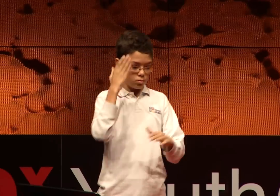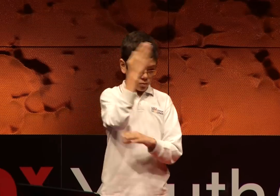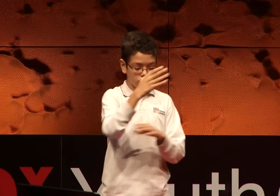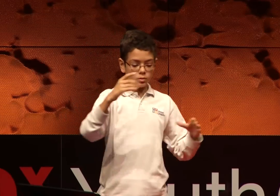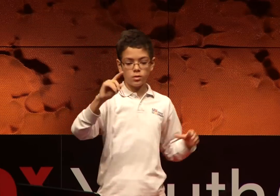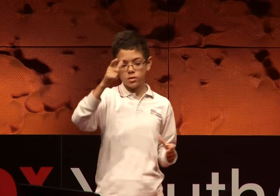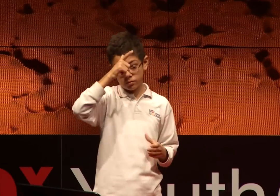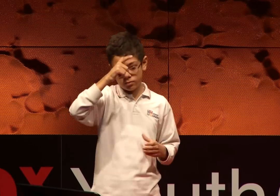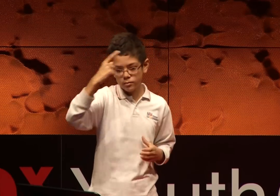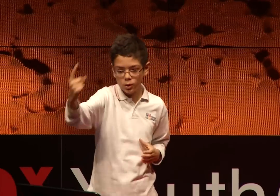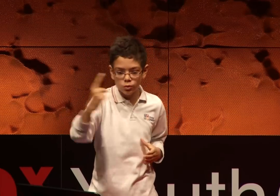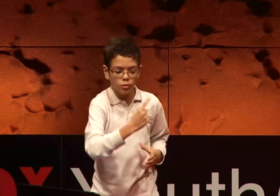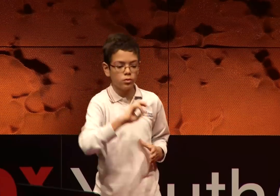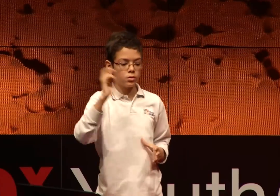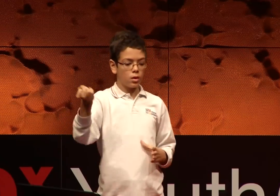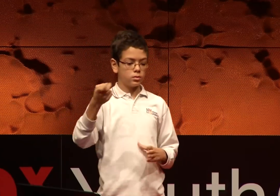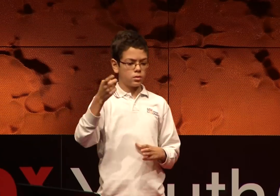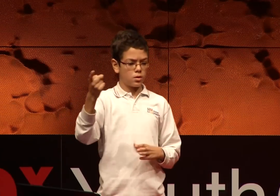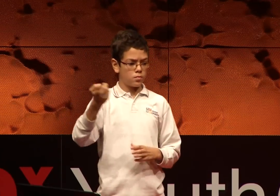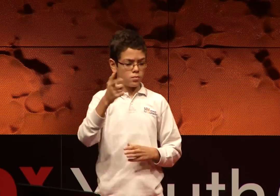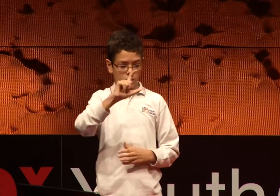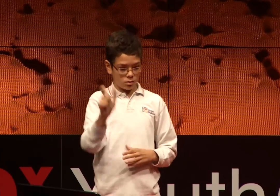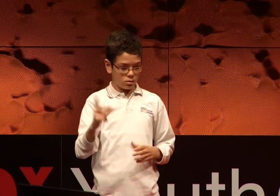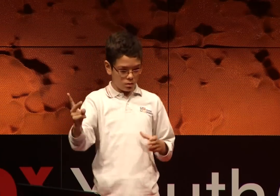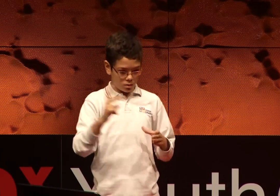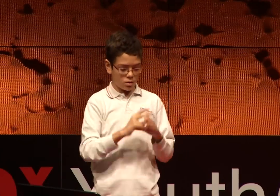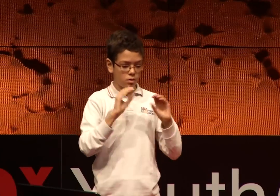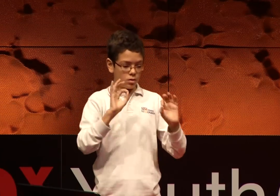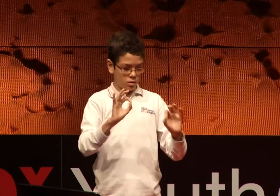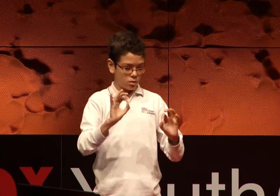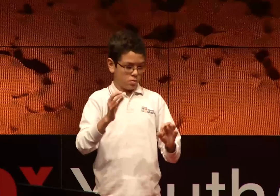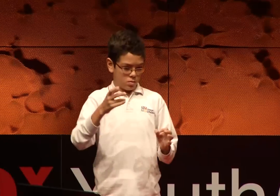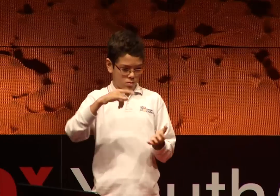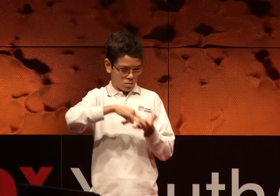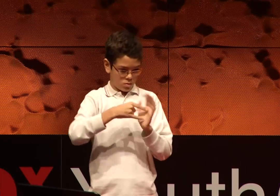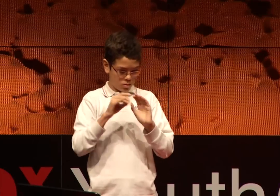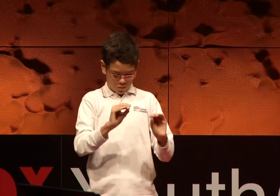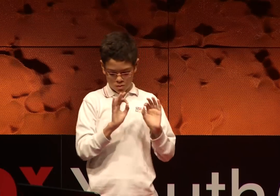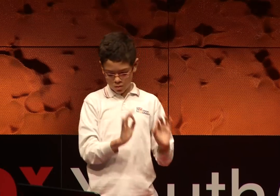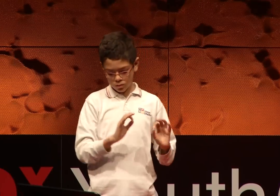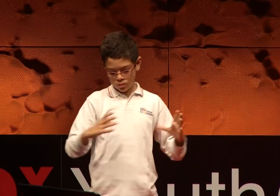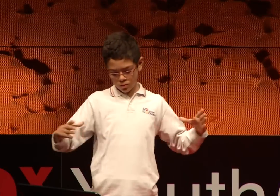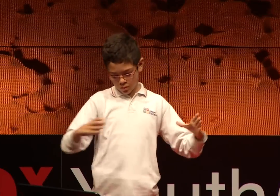And they did the same for all the countries. For example, in Germany they selected one person, and in Italy, they selected two,